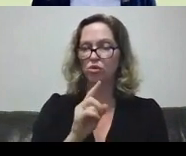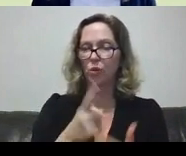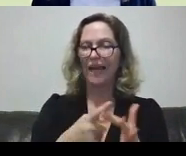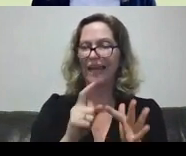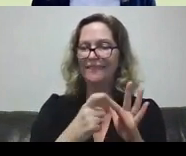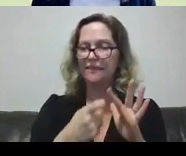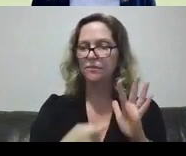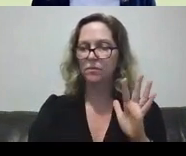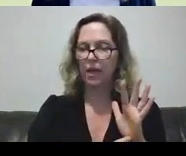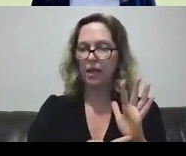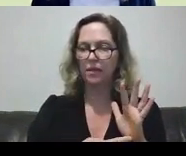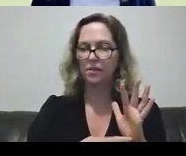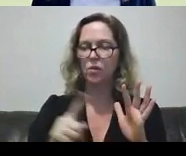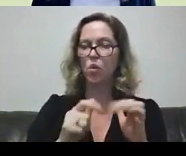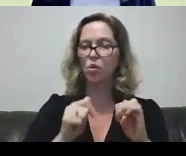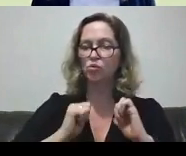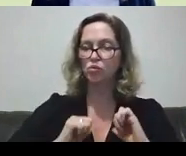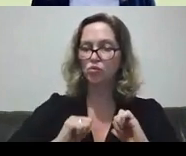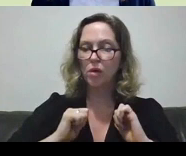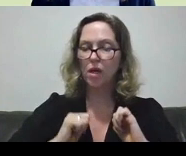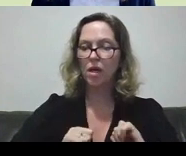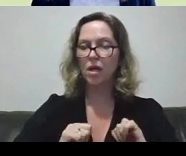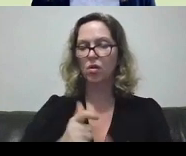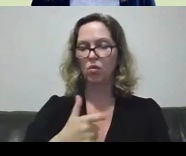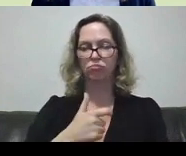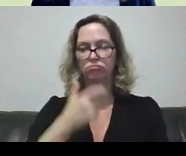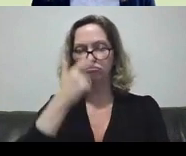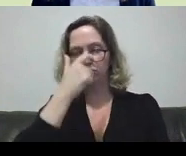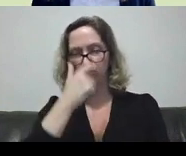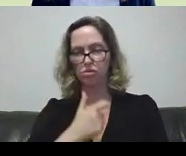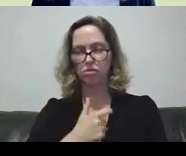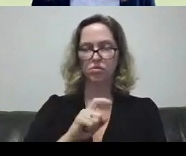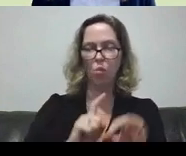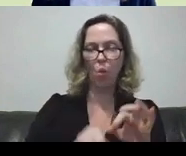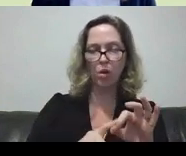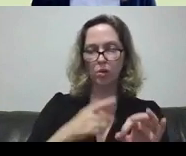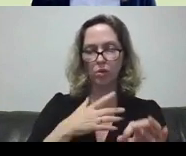values and personal qualities you're looking for in a support person what are